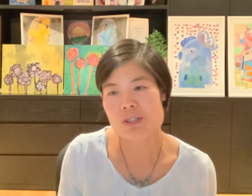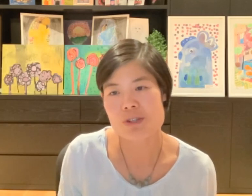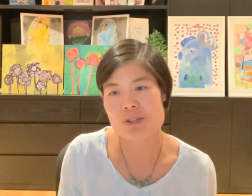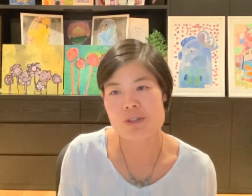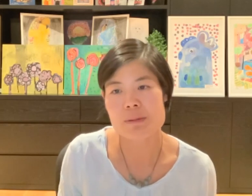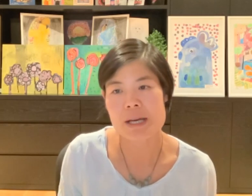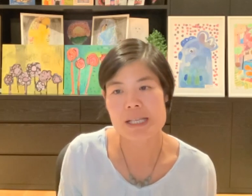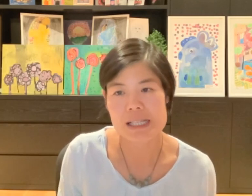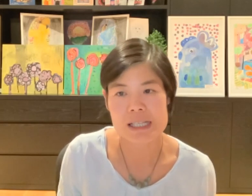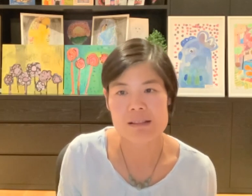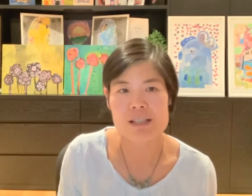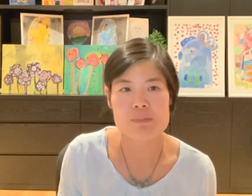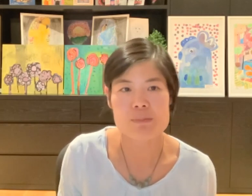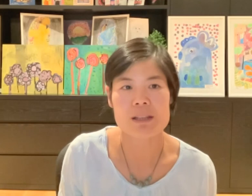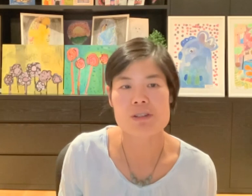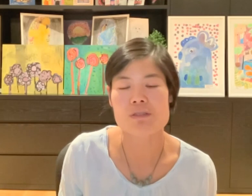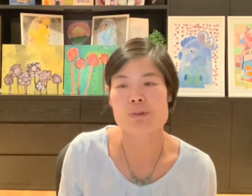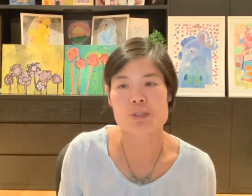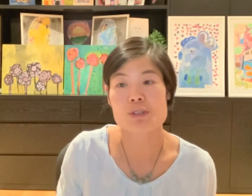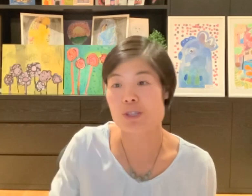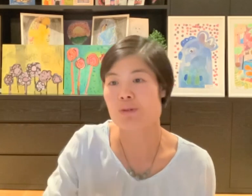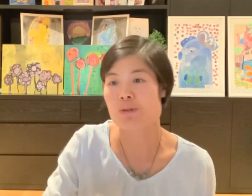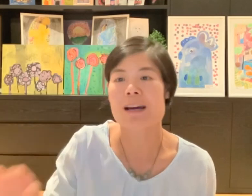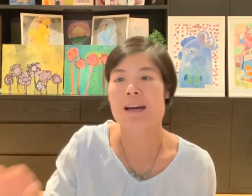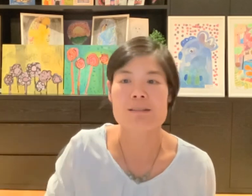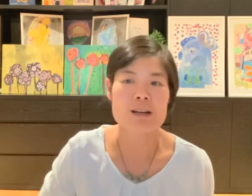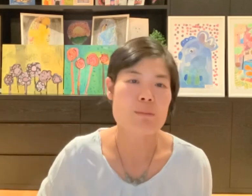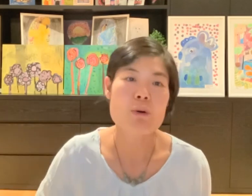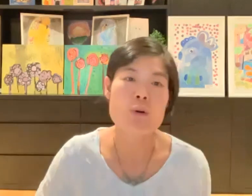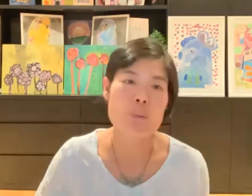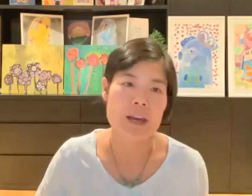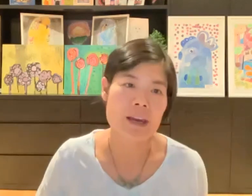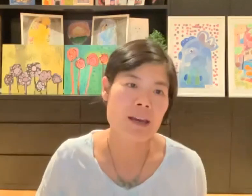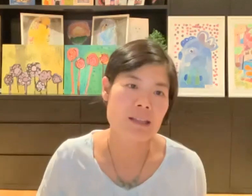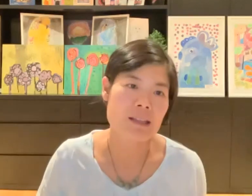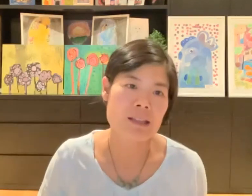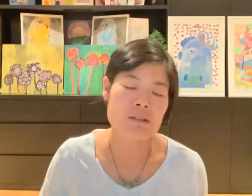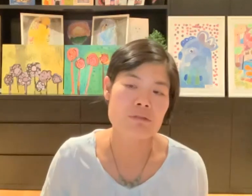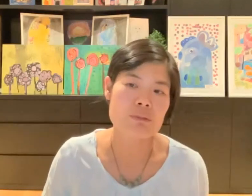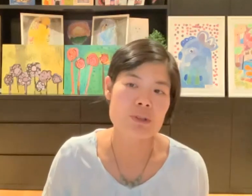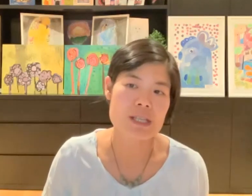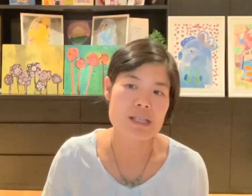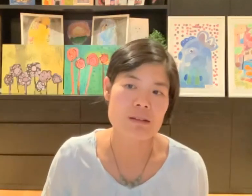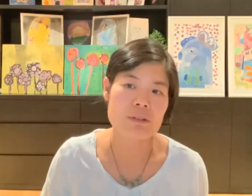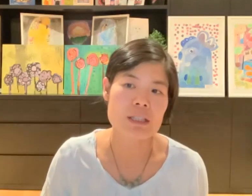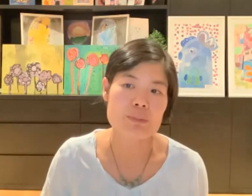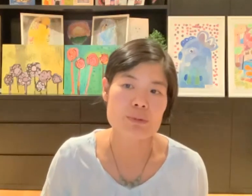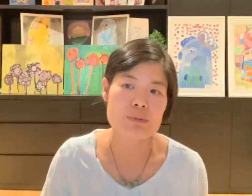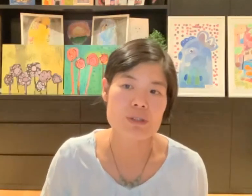Australia magazine and there are lots of audiologists who are now more aware of what tests are available.